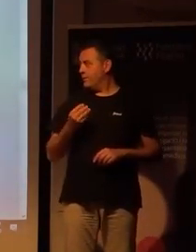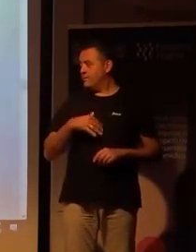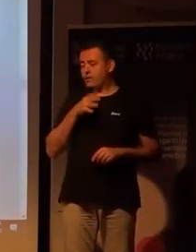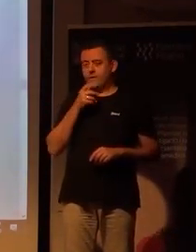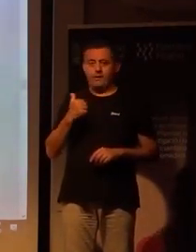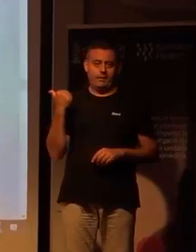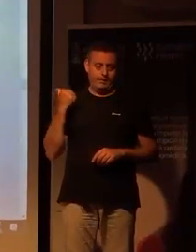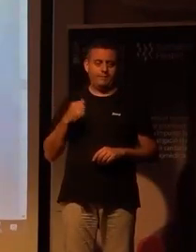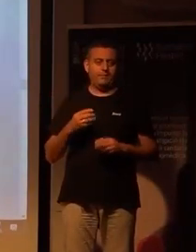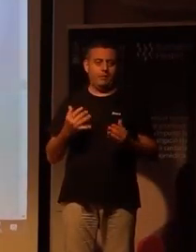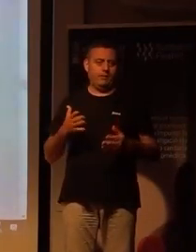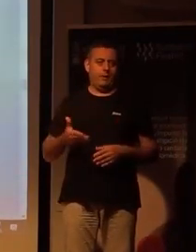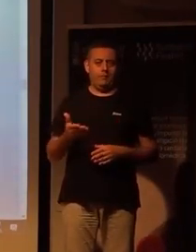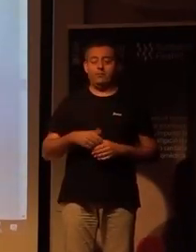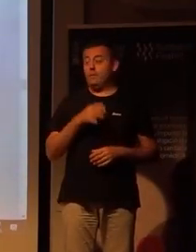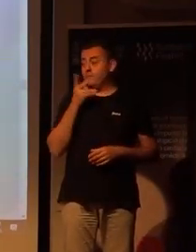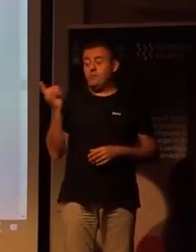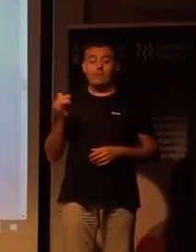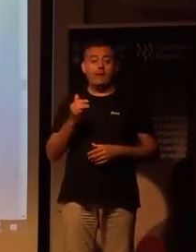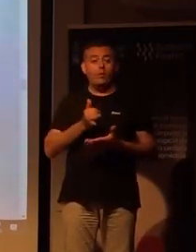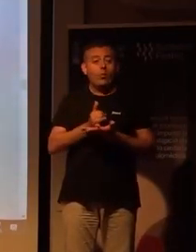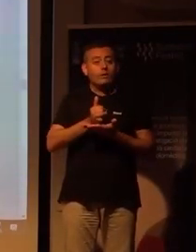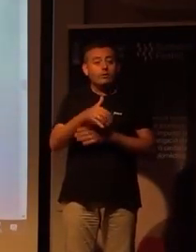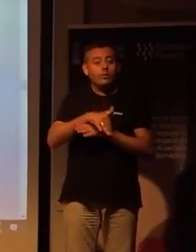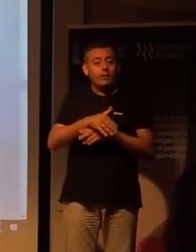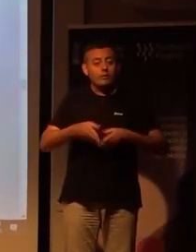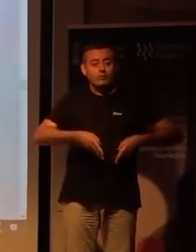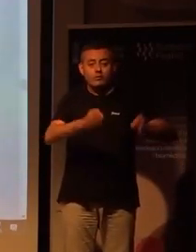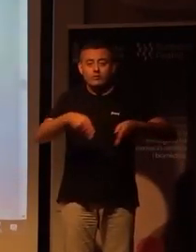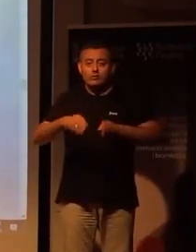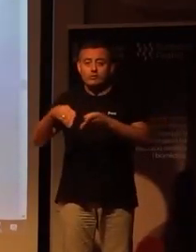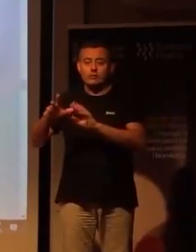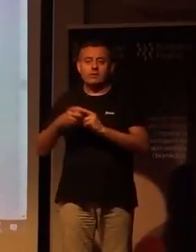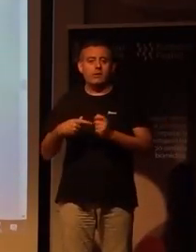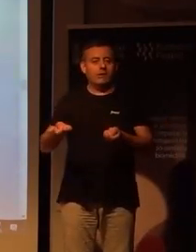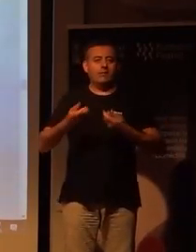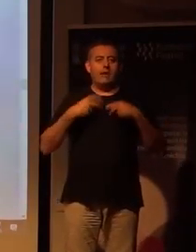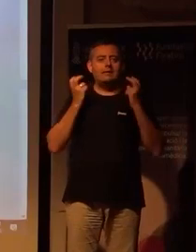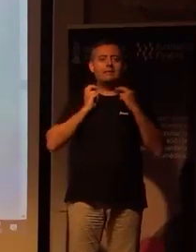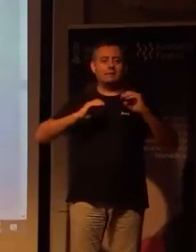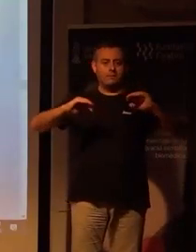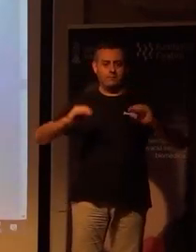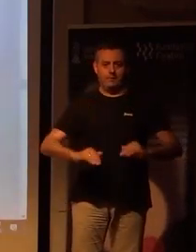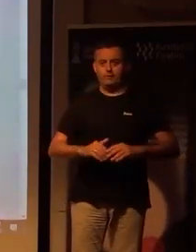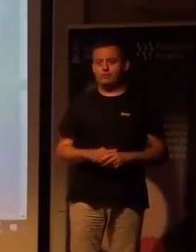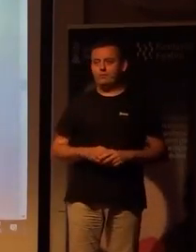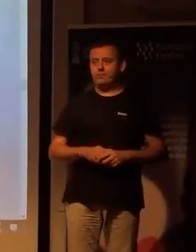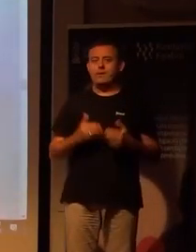Well, I’ll start with these ones, urban gardens are great for relieving stress, this has been proven in academic literature.